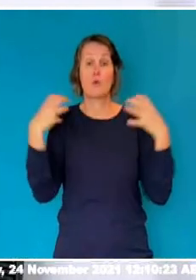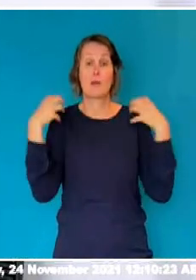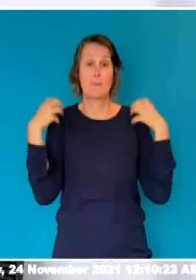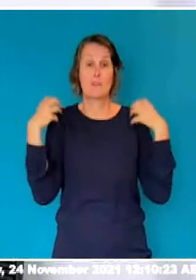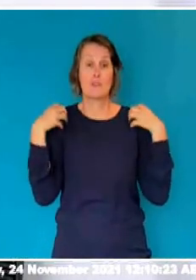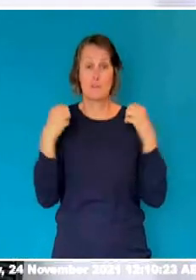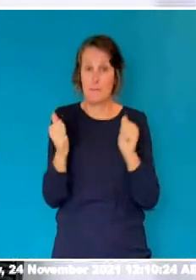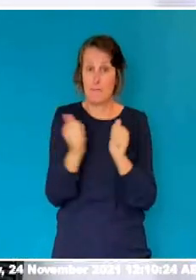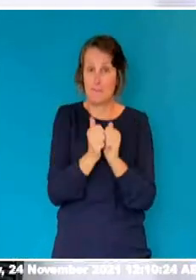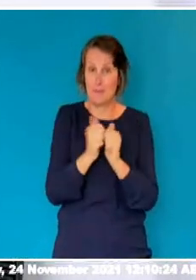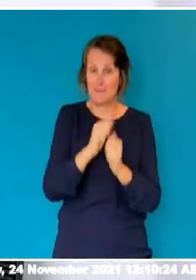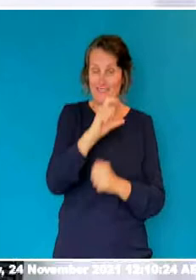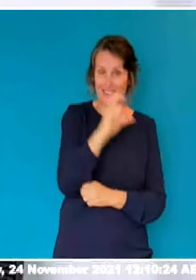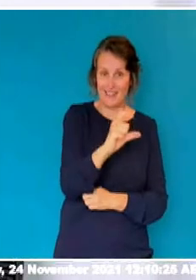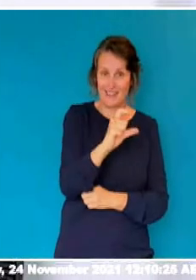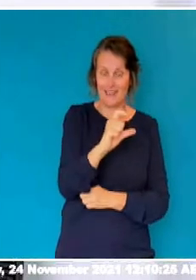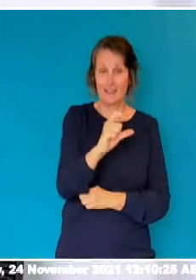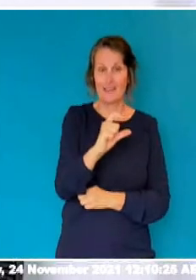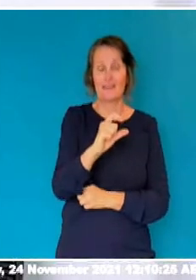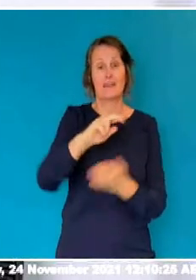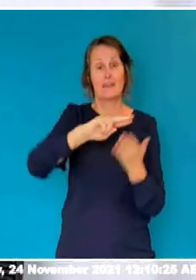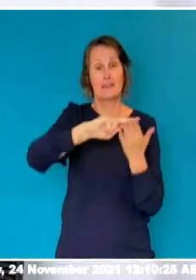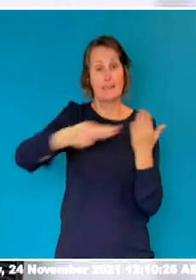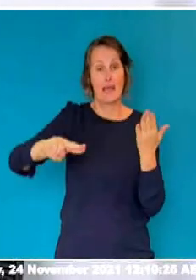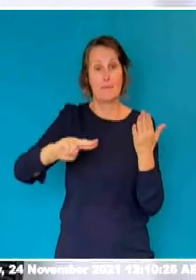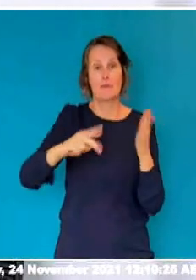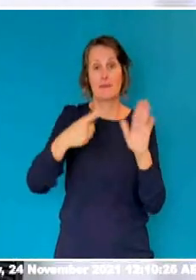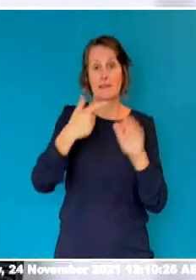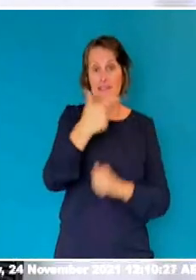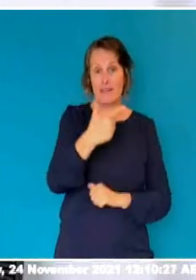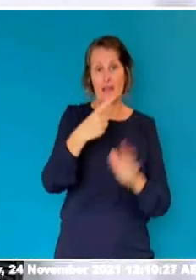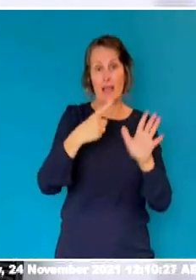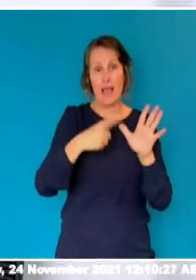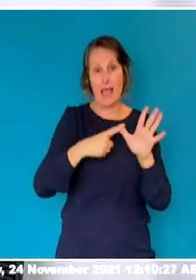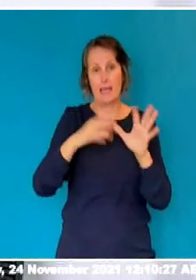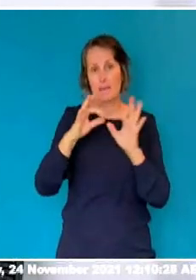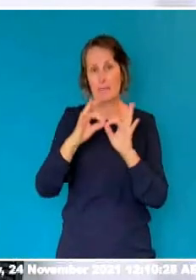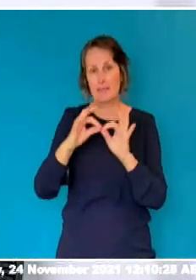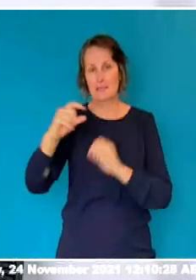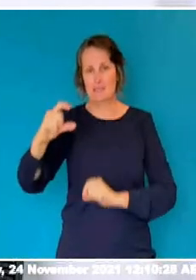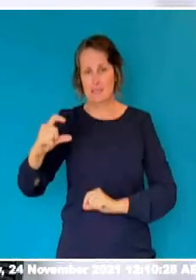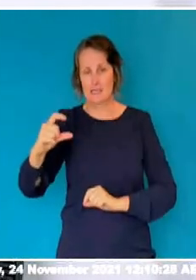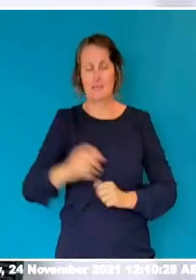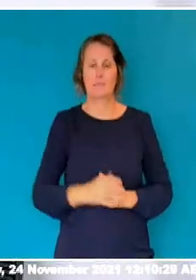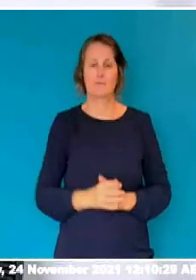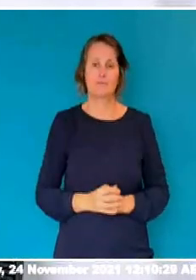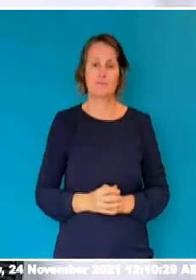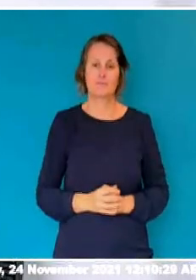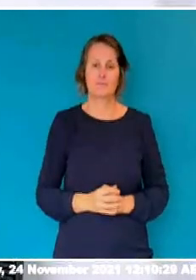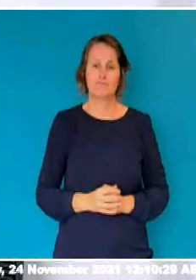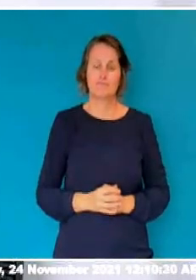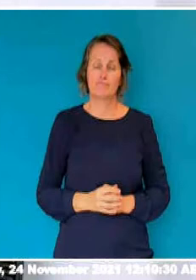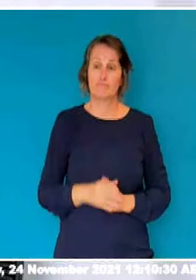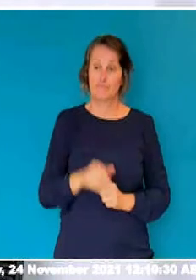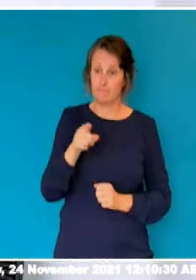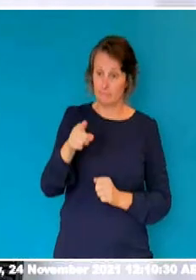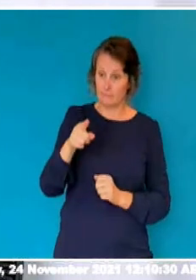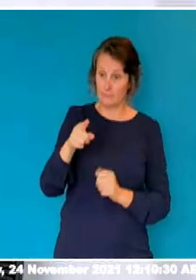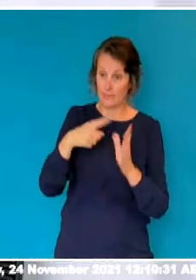Tabs 7A, B and C are the ones we are going to be talking about now. Mr Chapman, do you have those documents in front of you?